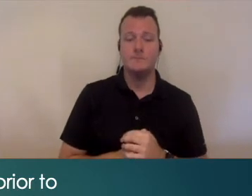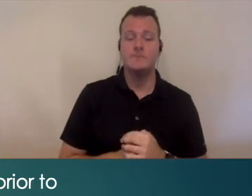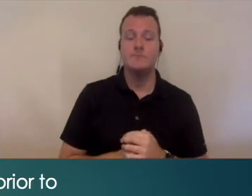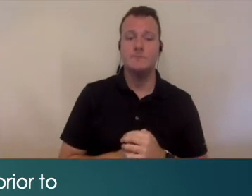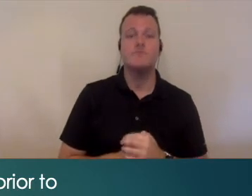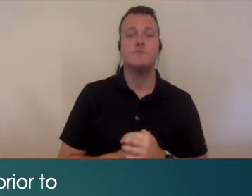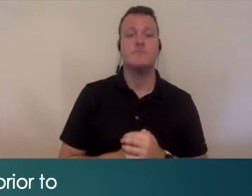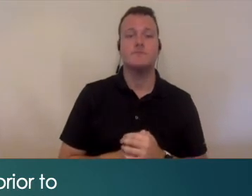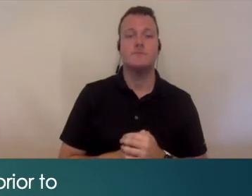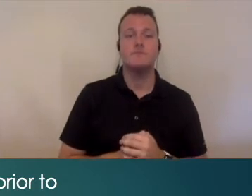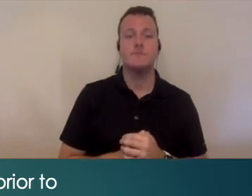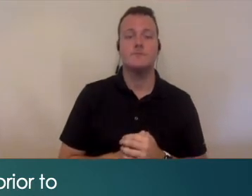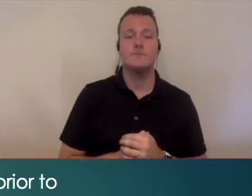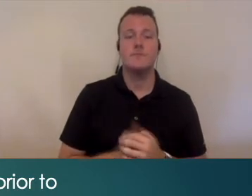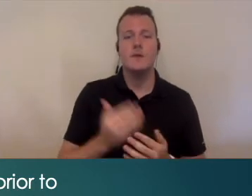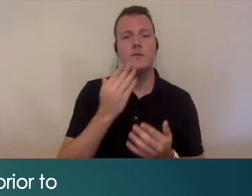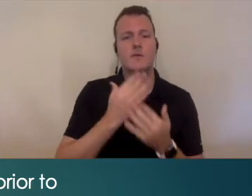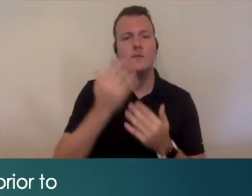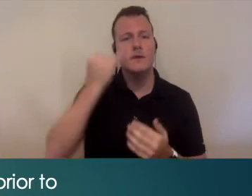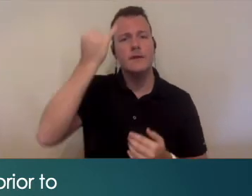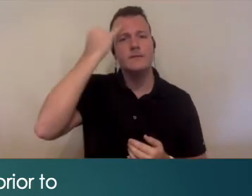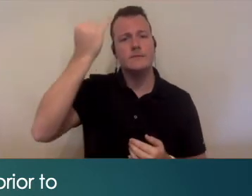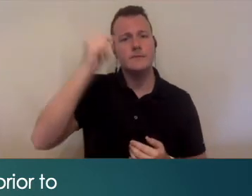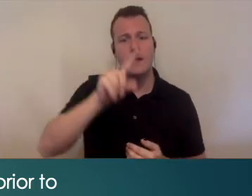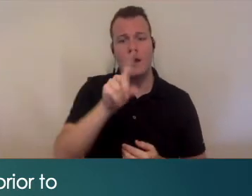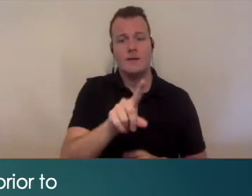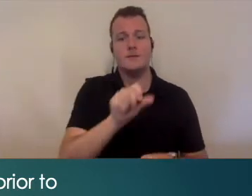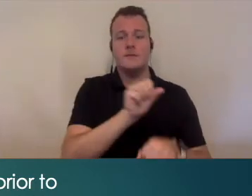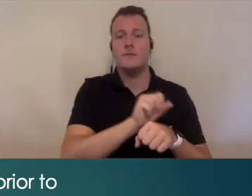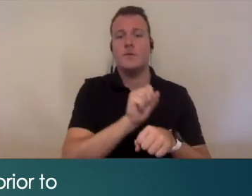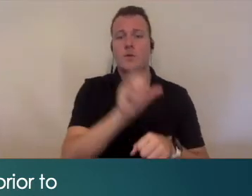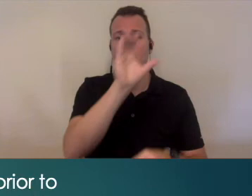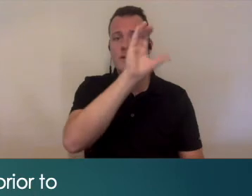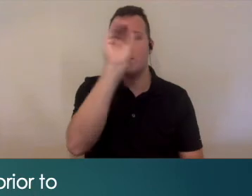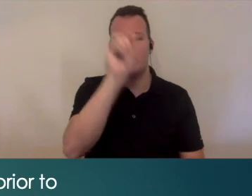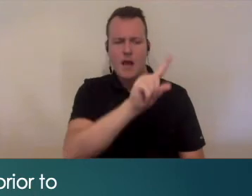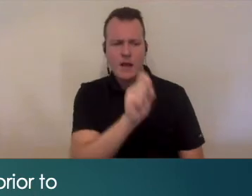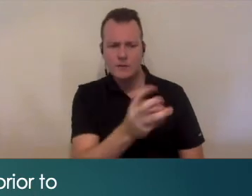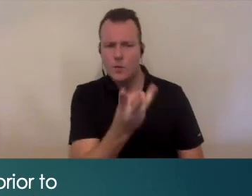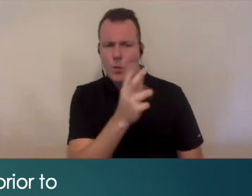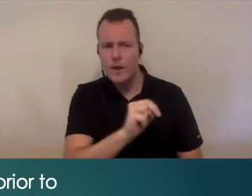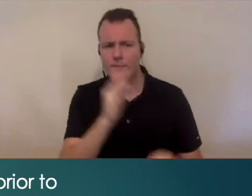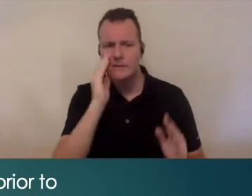It is a good idea to ask the employer when you can expect to hear from them, and if